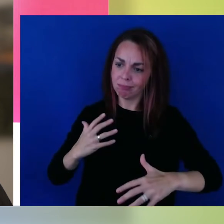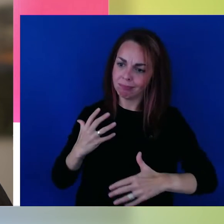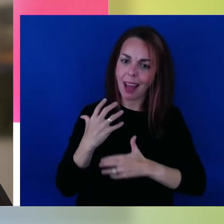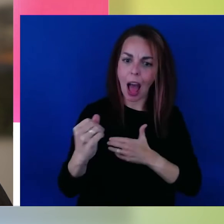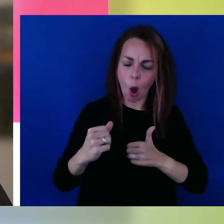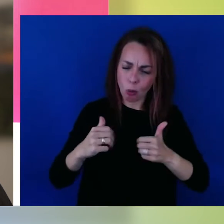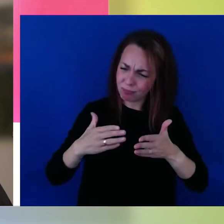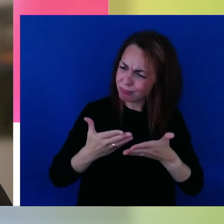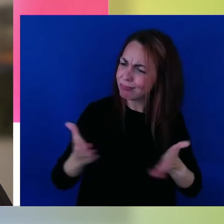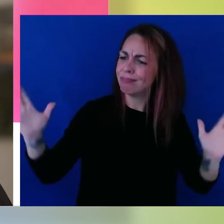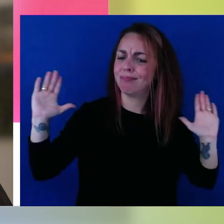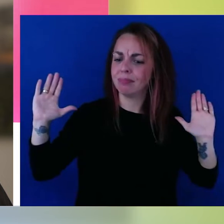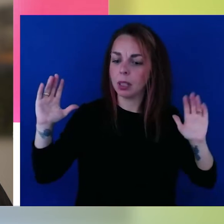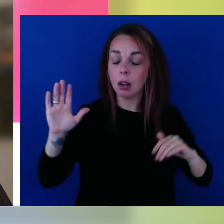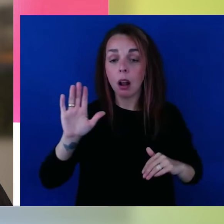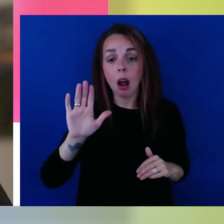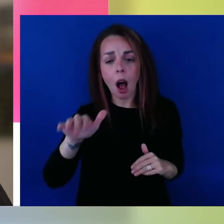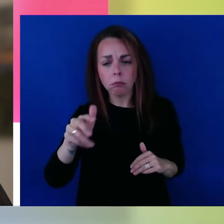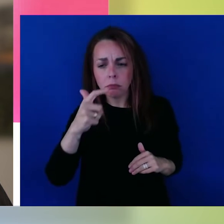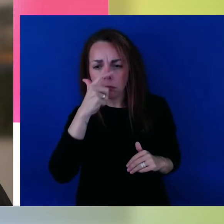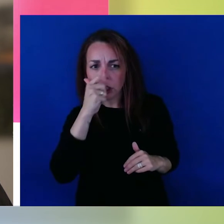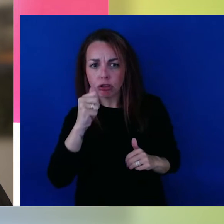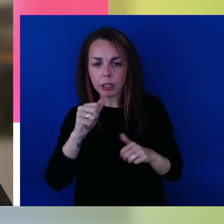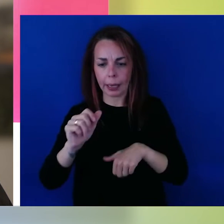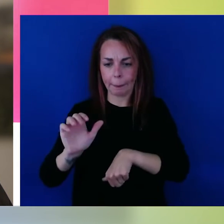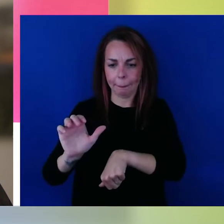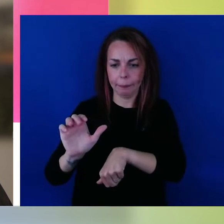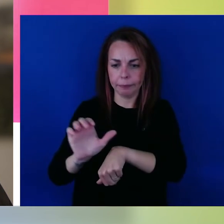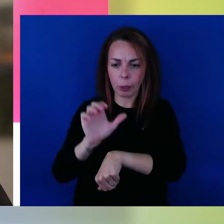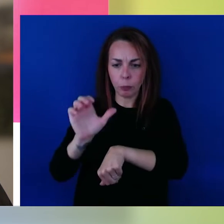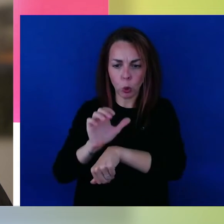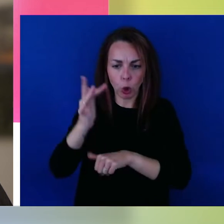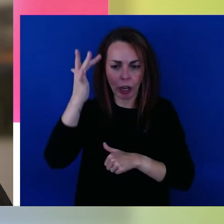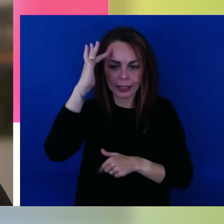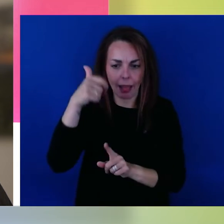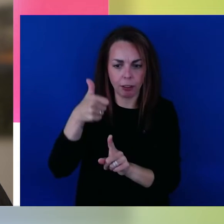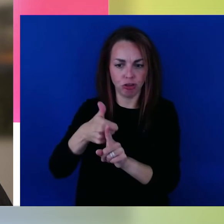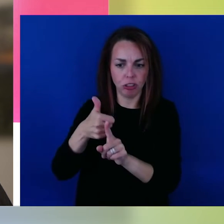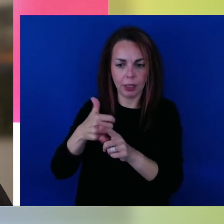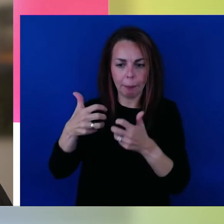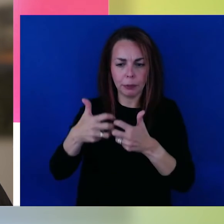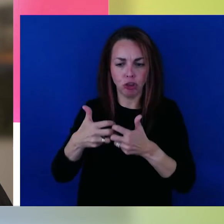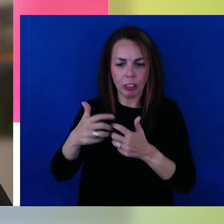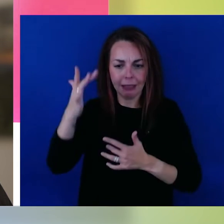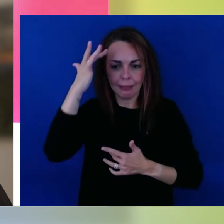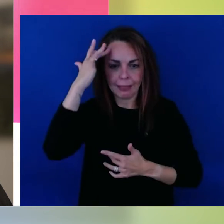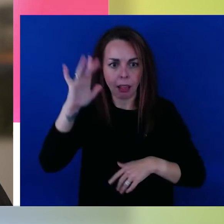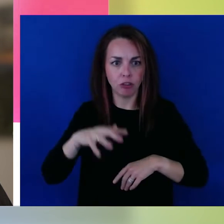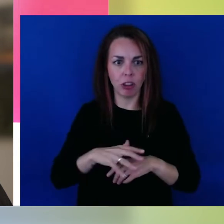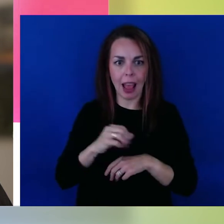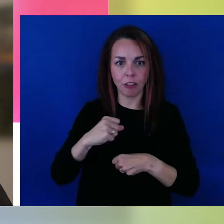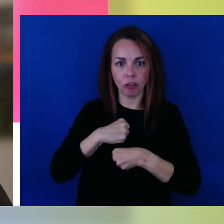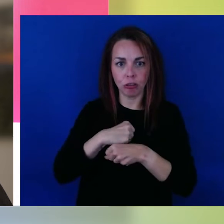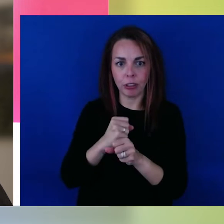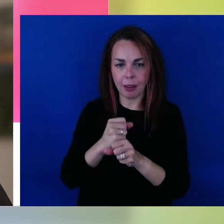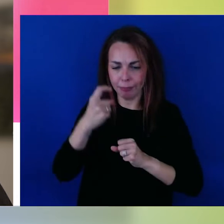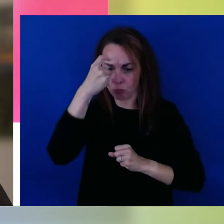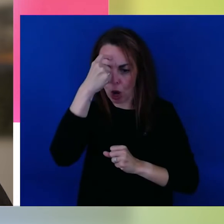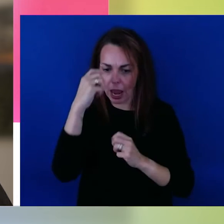I'm inspired and interested in machine intelligence and brain-machine interfaces. This past year,